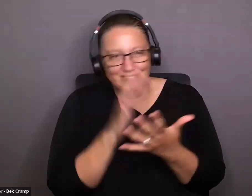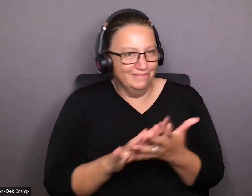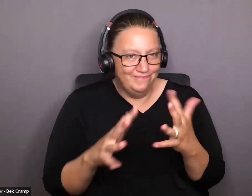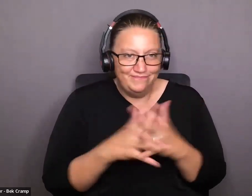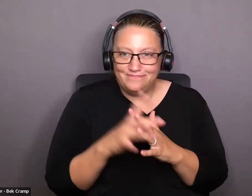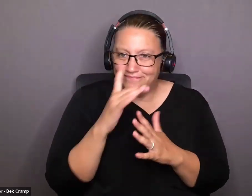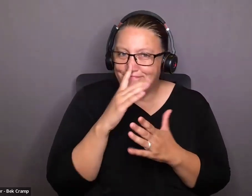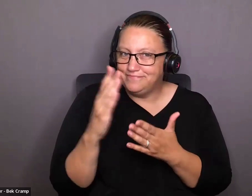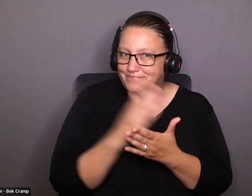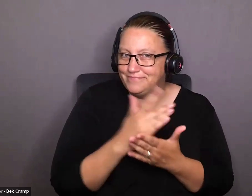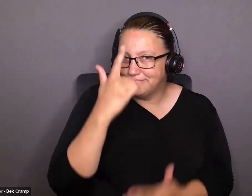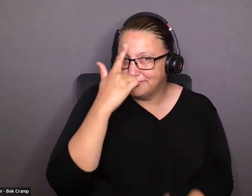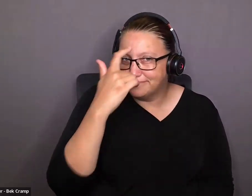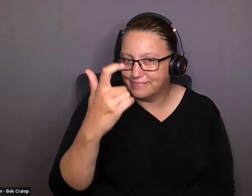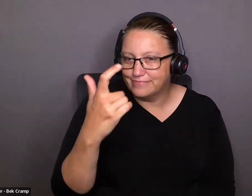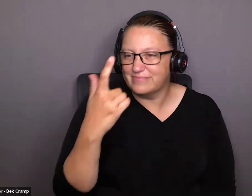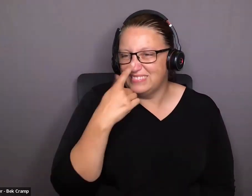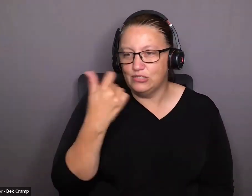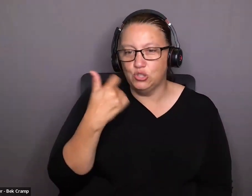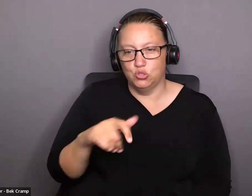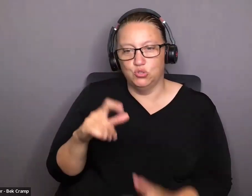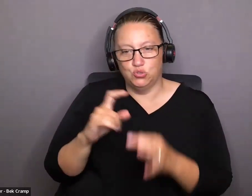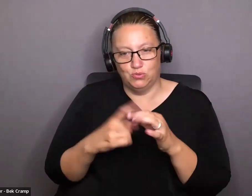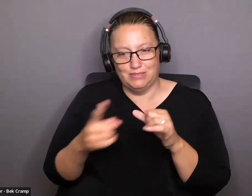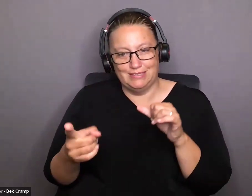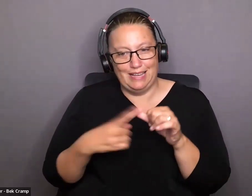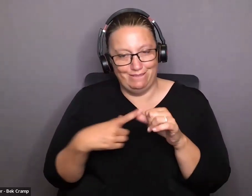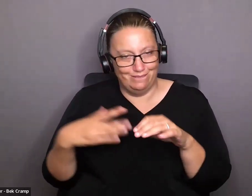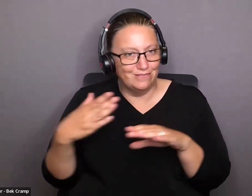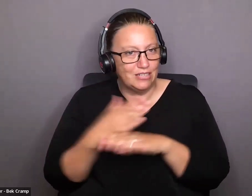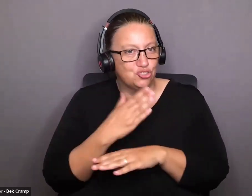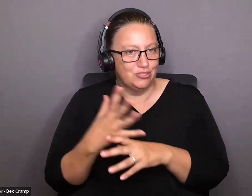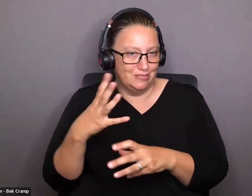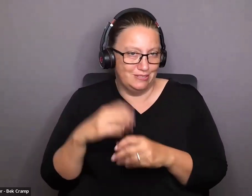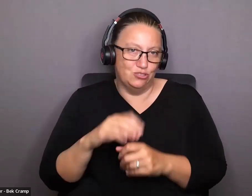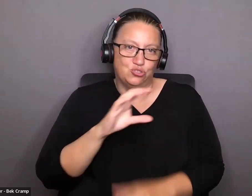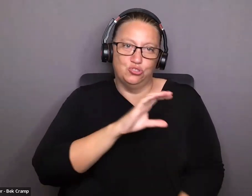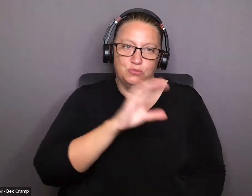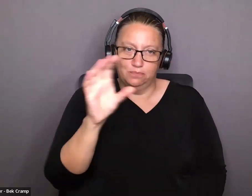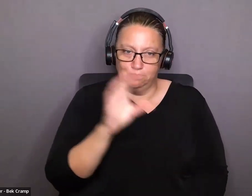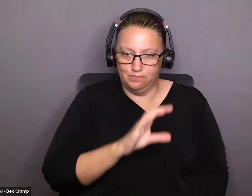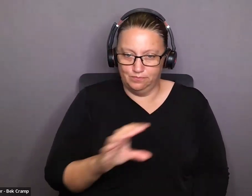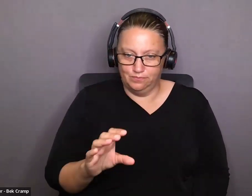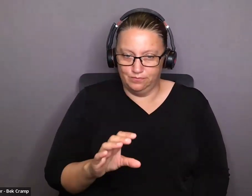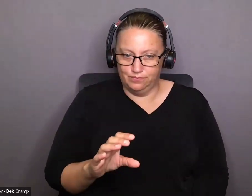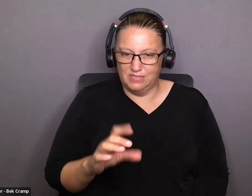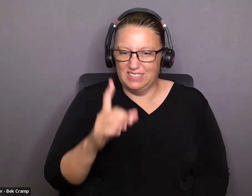* You can use the Q&A function that's in zoom. * You can use the zoom whiteboard which the